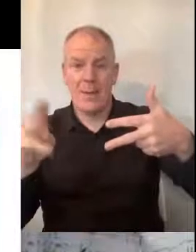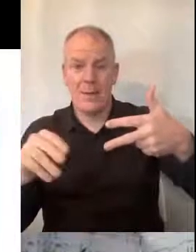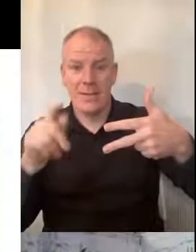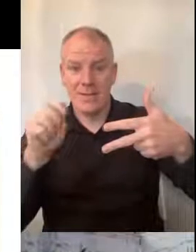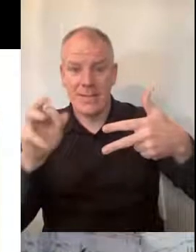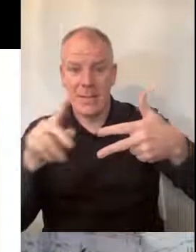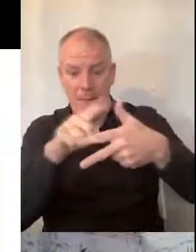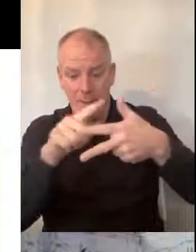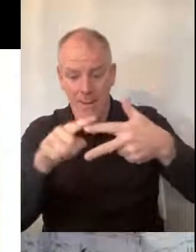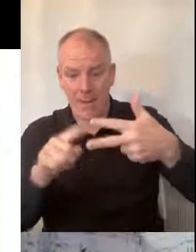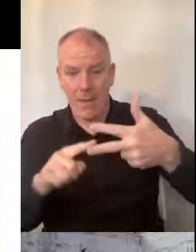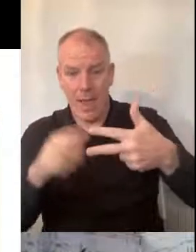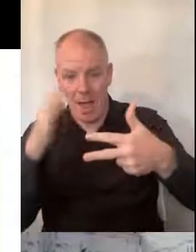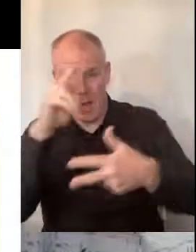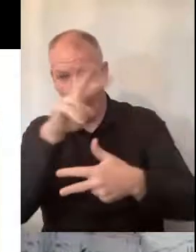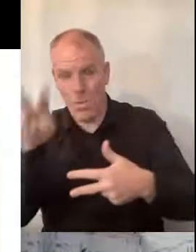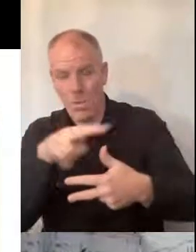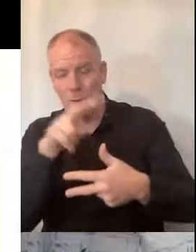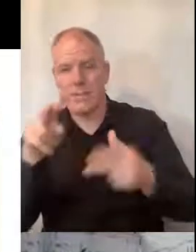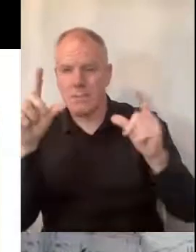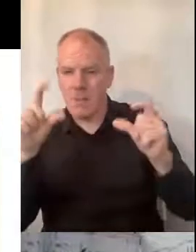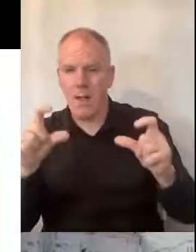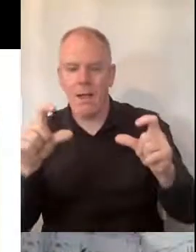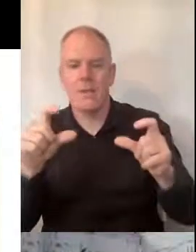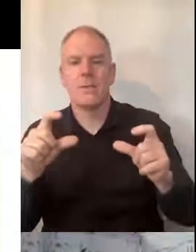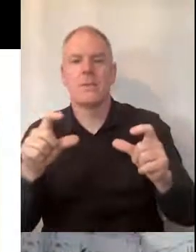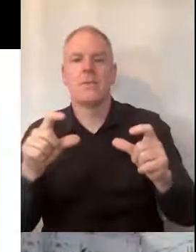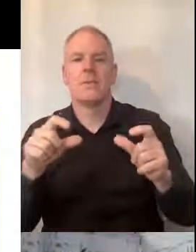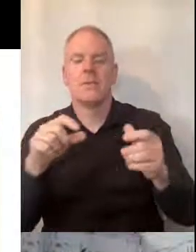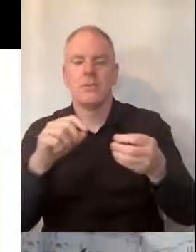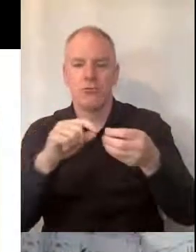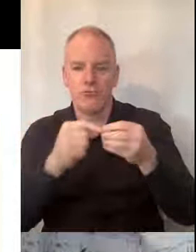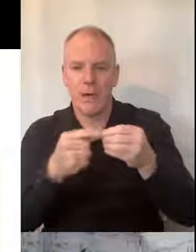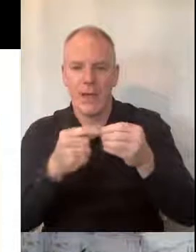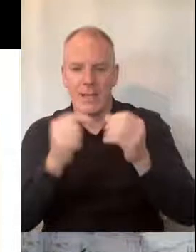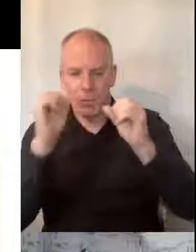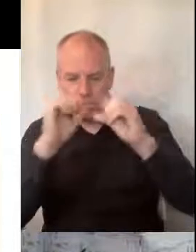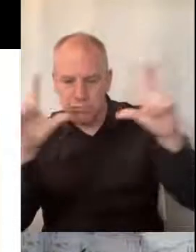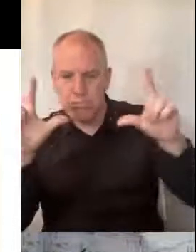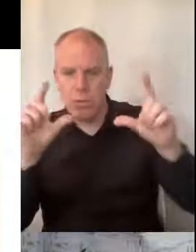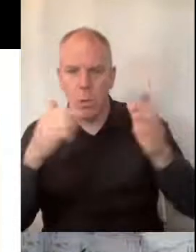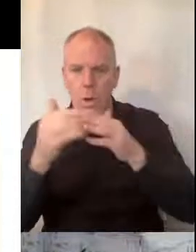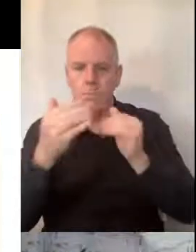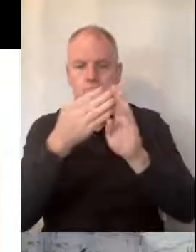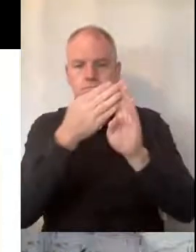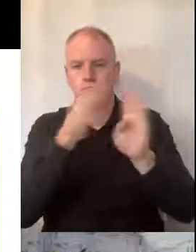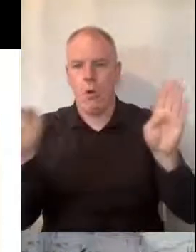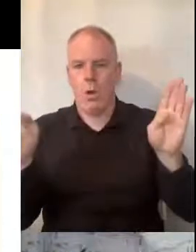I know this is slightly smaller, so I do apologize for that. I just had to try and showcase the kind of big broad area of what's